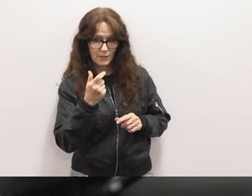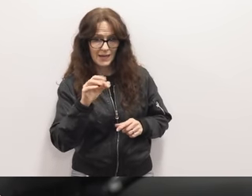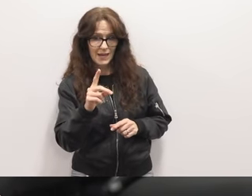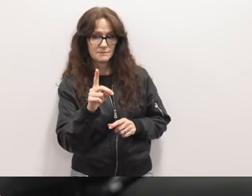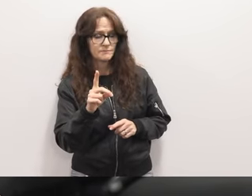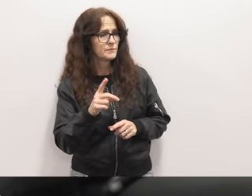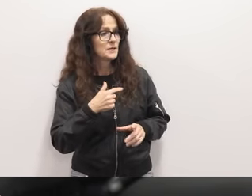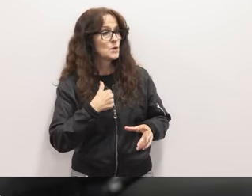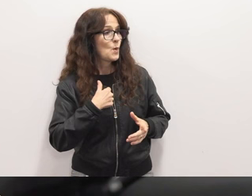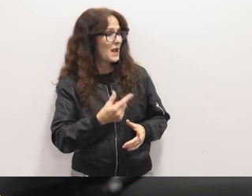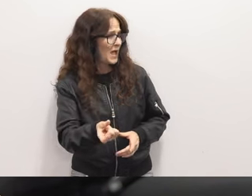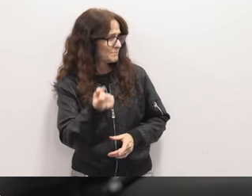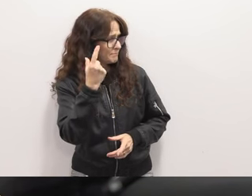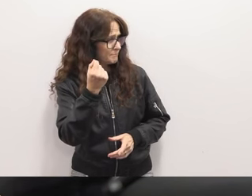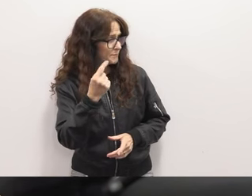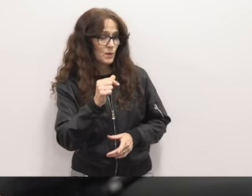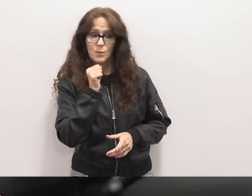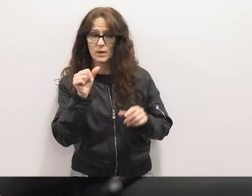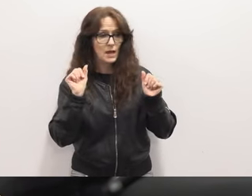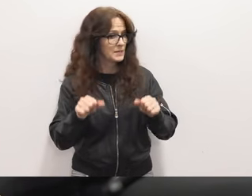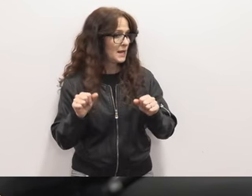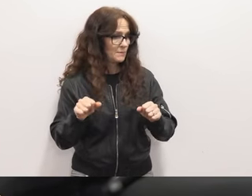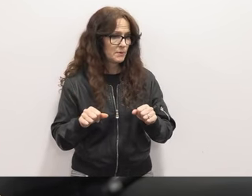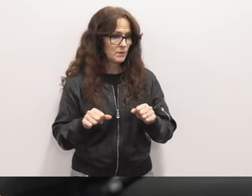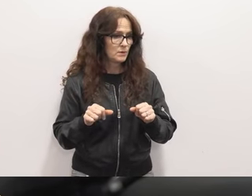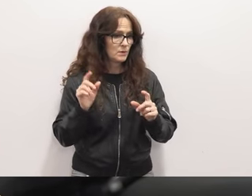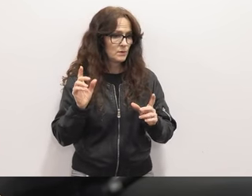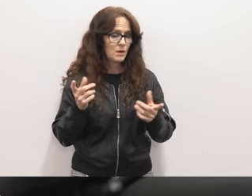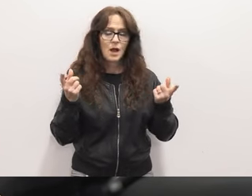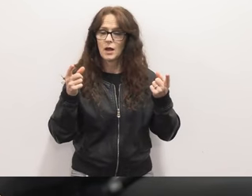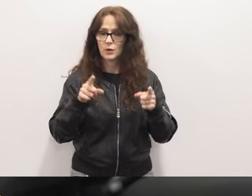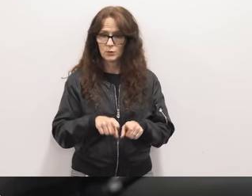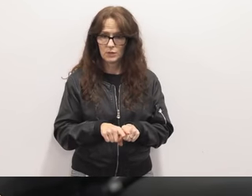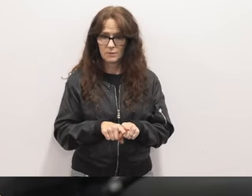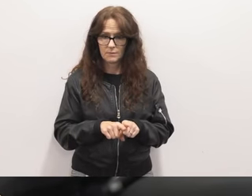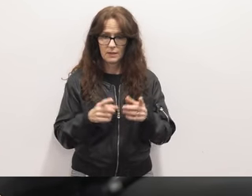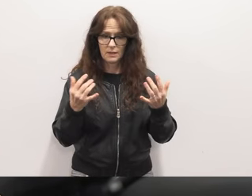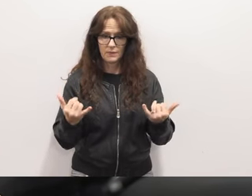is that we are unable to reach an agreement at this meeting